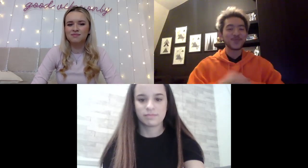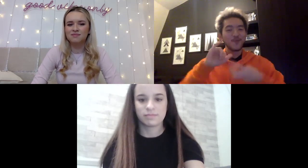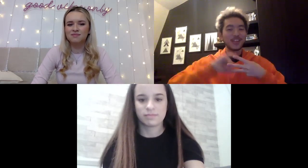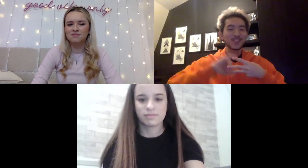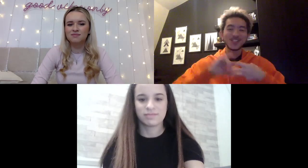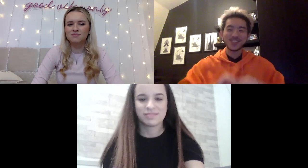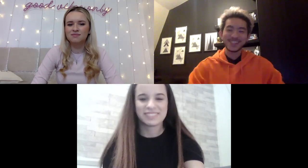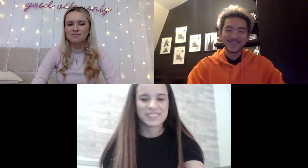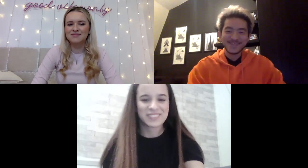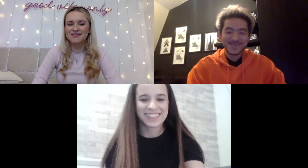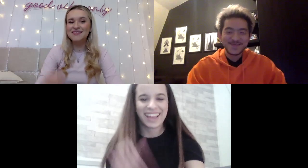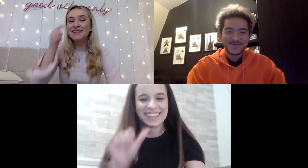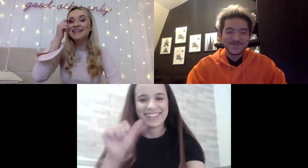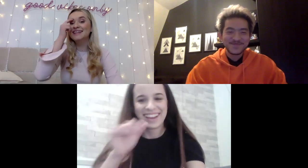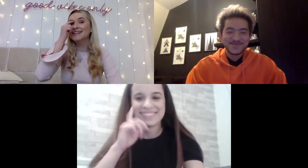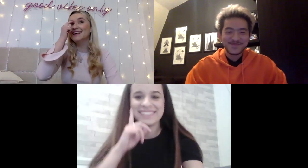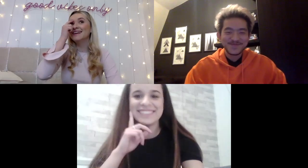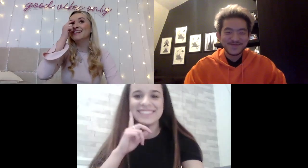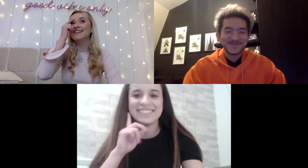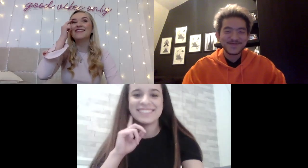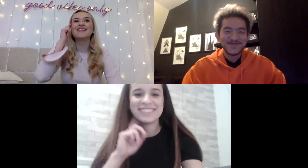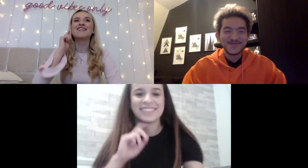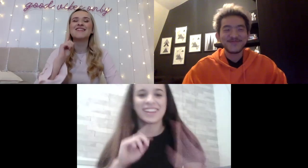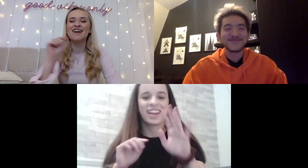B: Which one is correct? Jas/Jem: That's so hard...